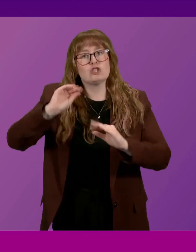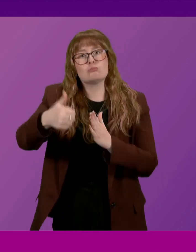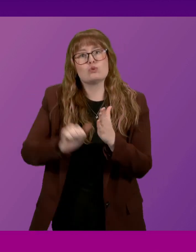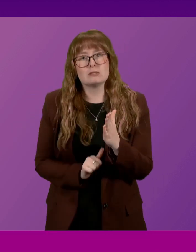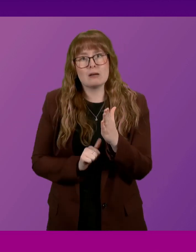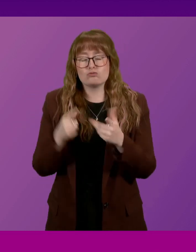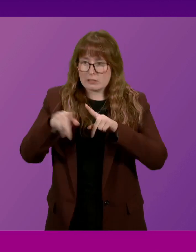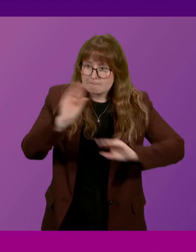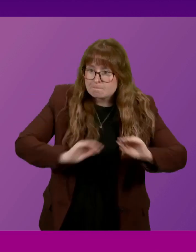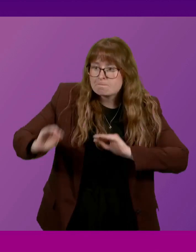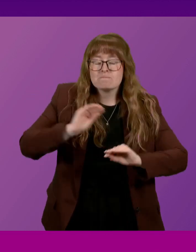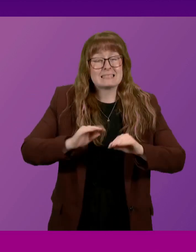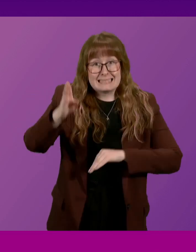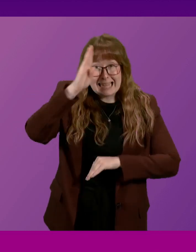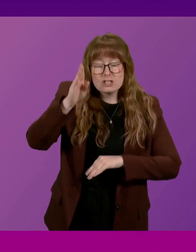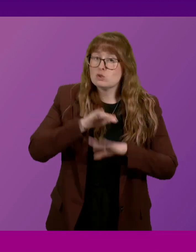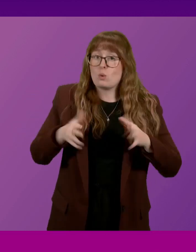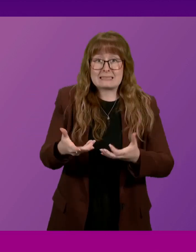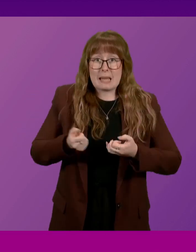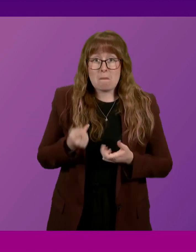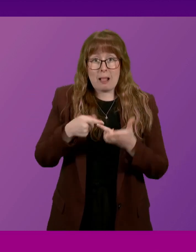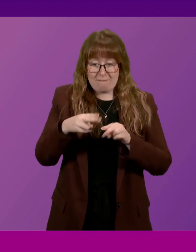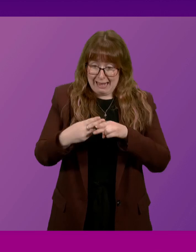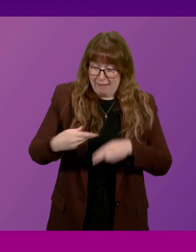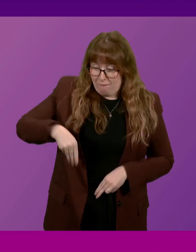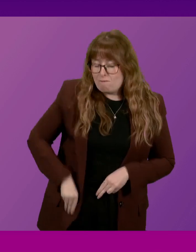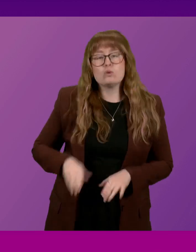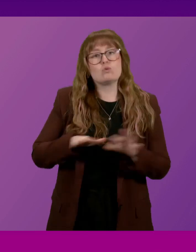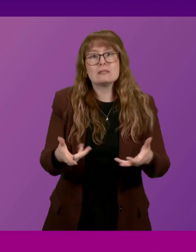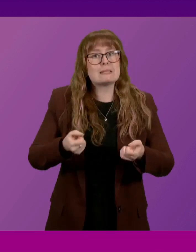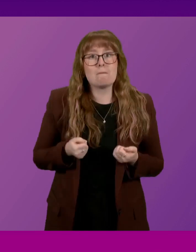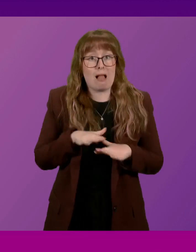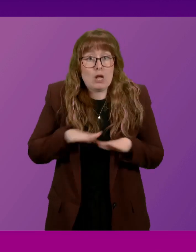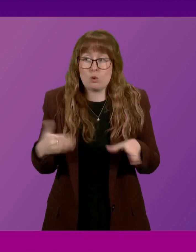danger and the unacceptability of carrying a knife and being involved in violence.